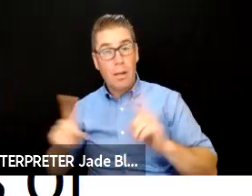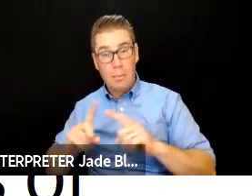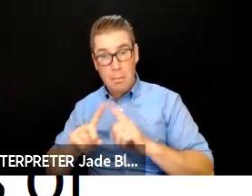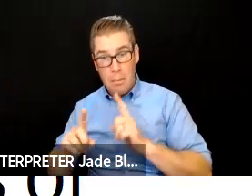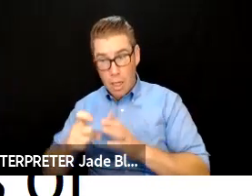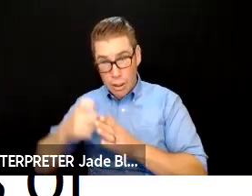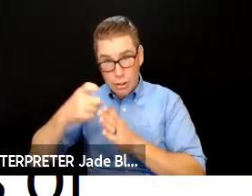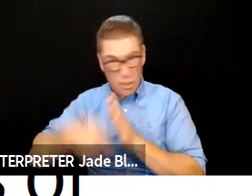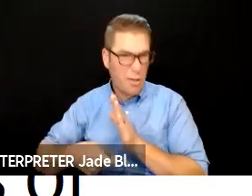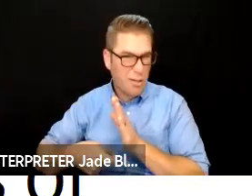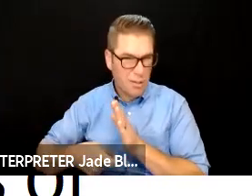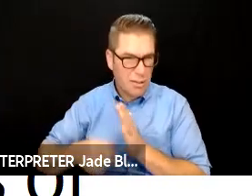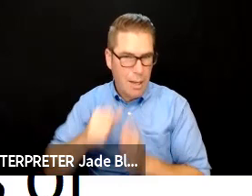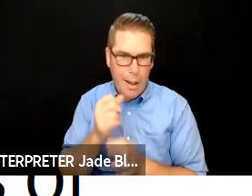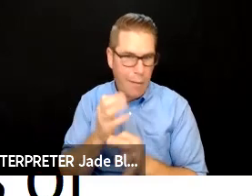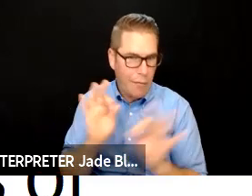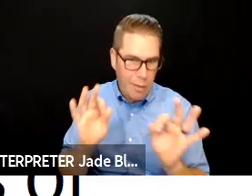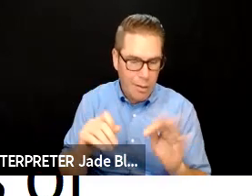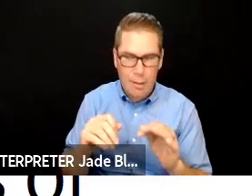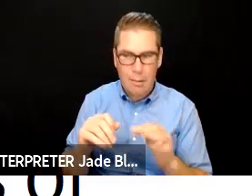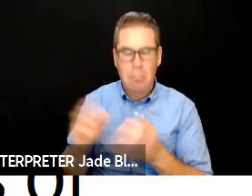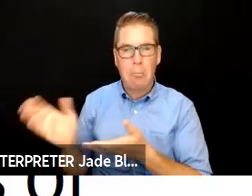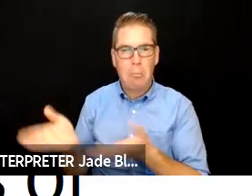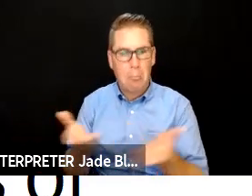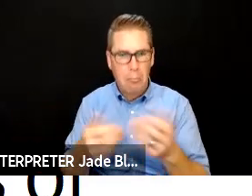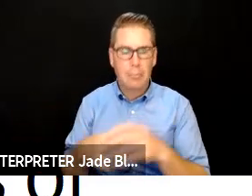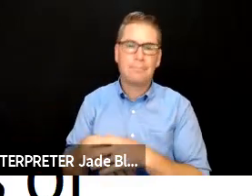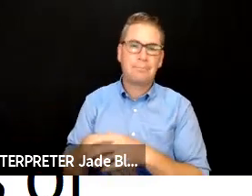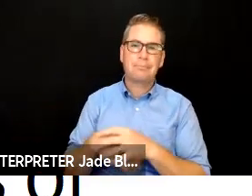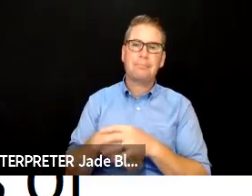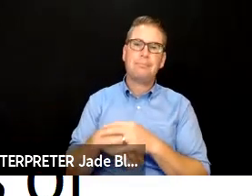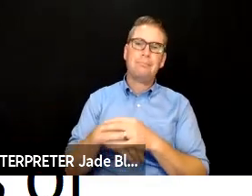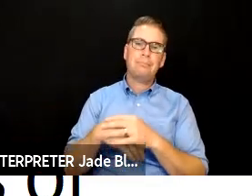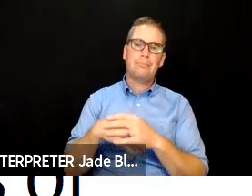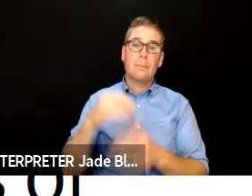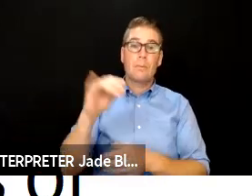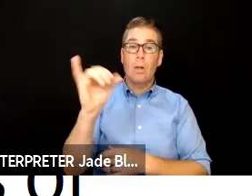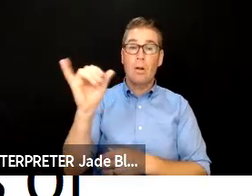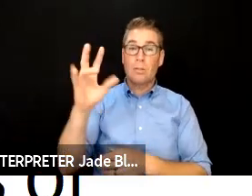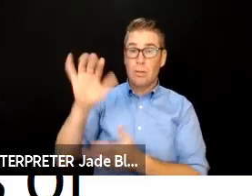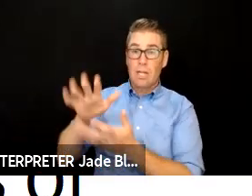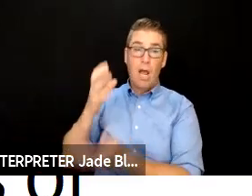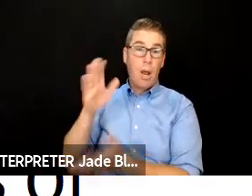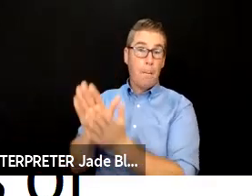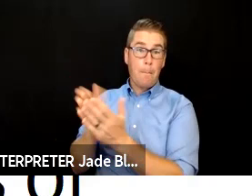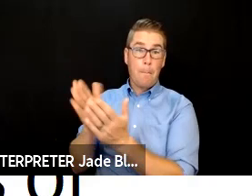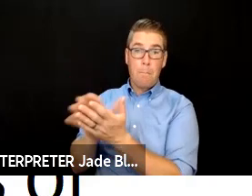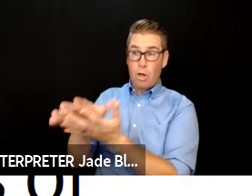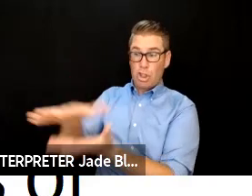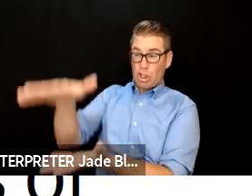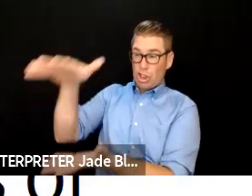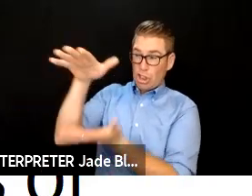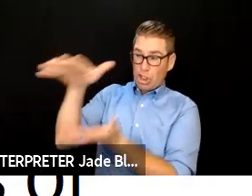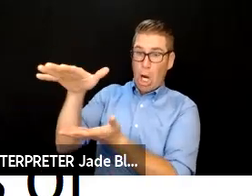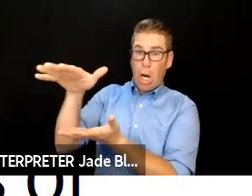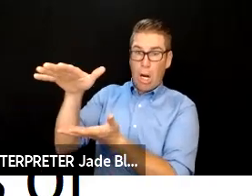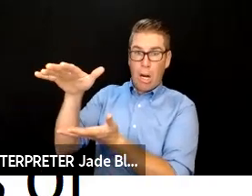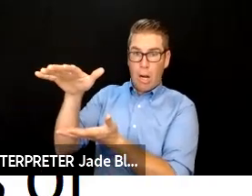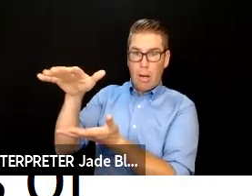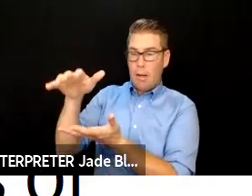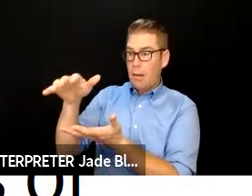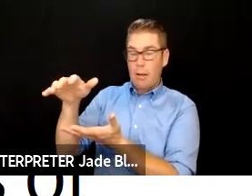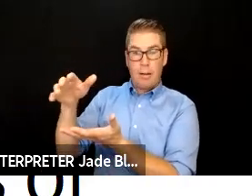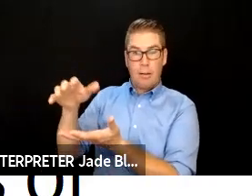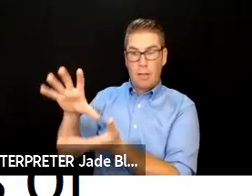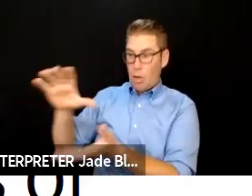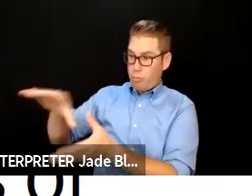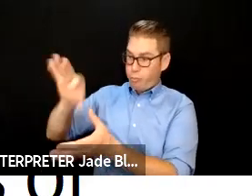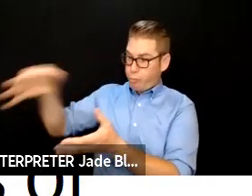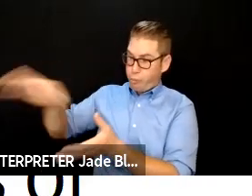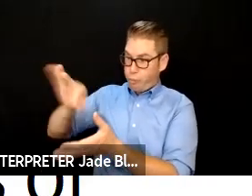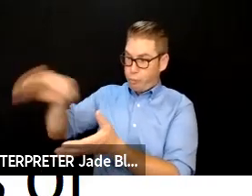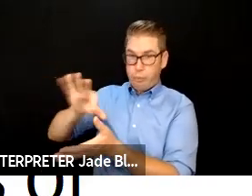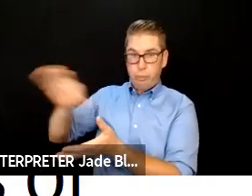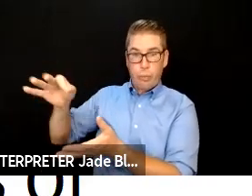Sally Potter: Or all of these books have digital versions of them that are very easy to access. And so another option would be to just go to the digital version.